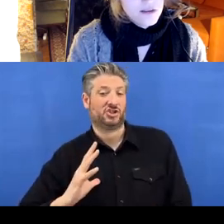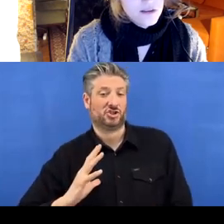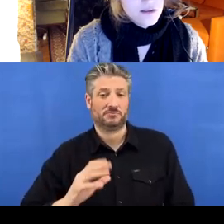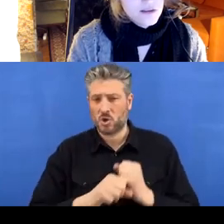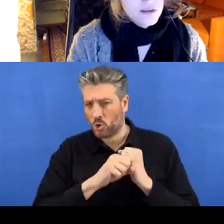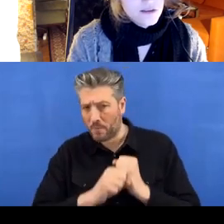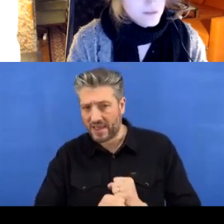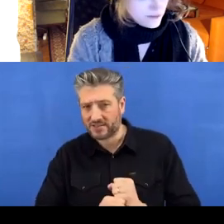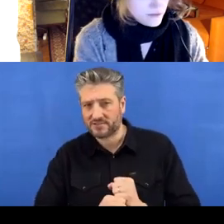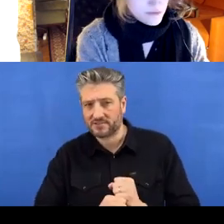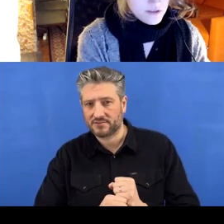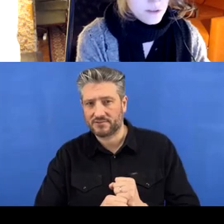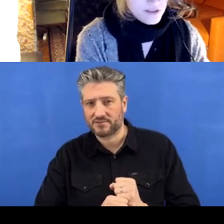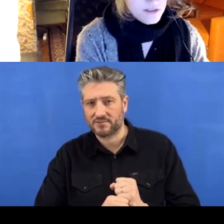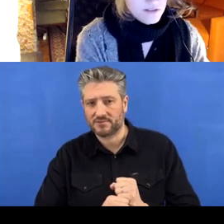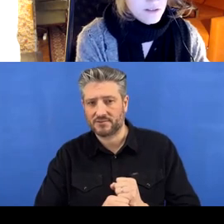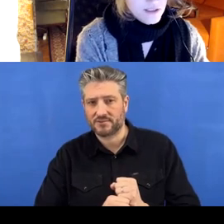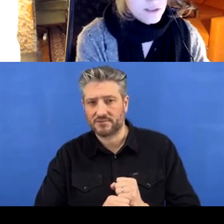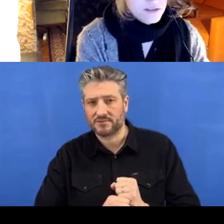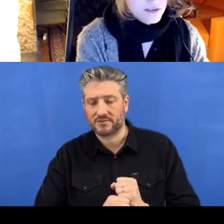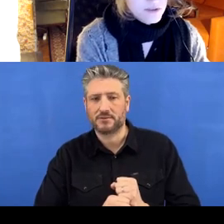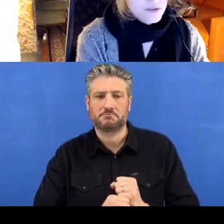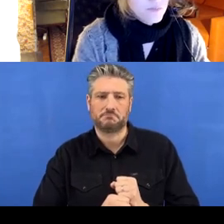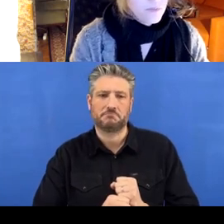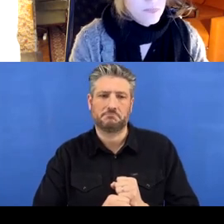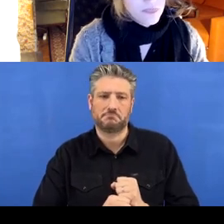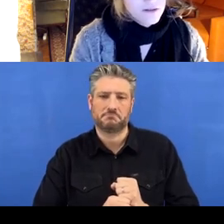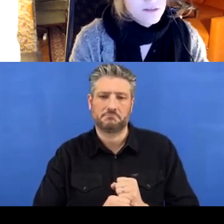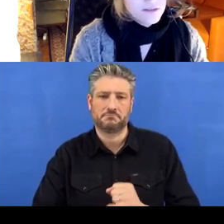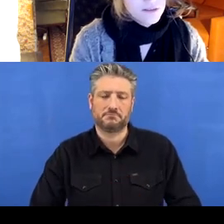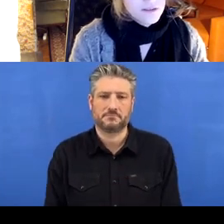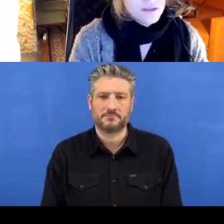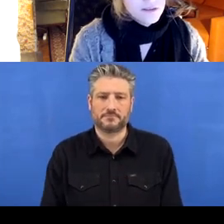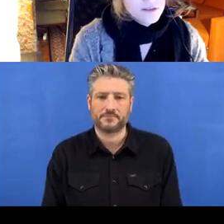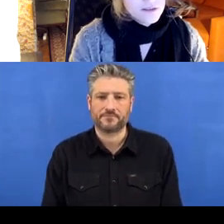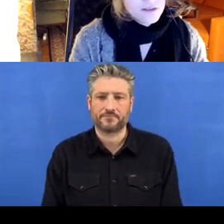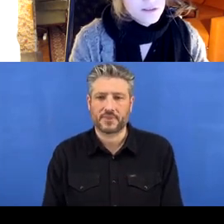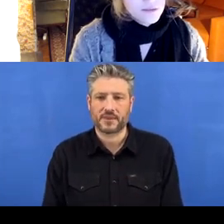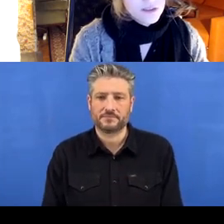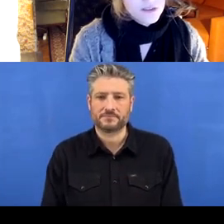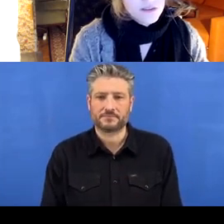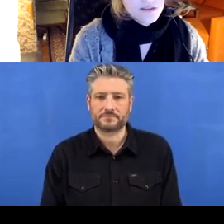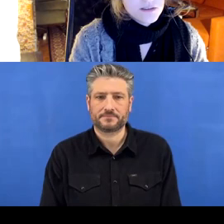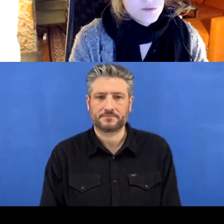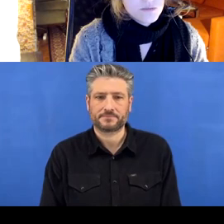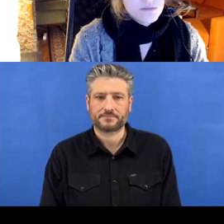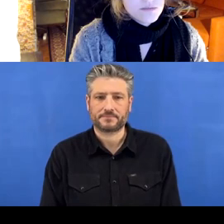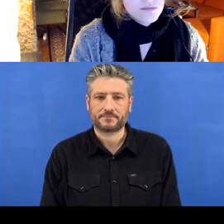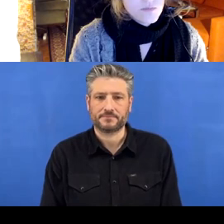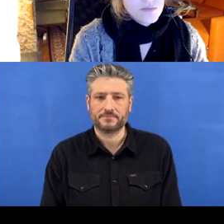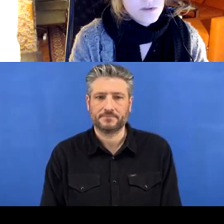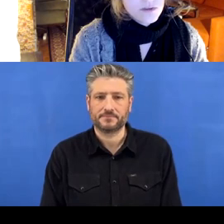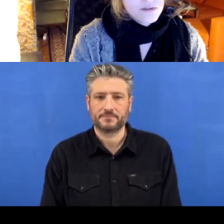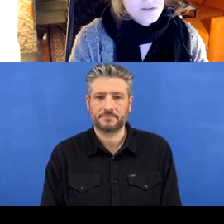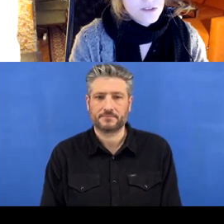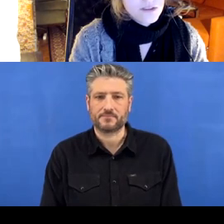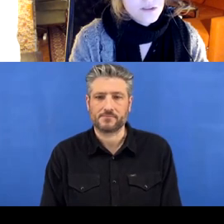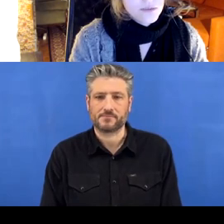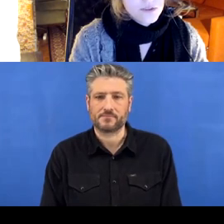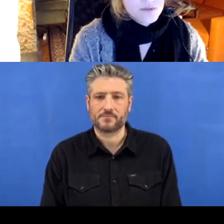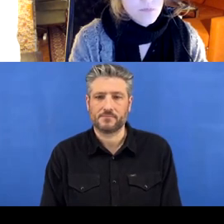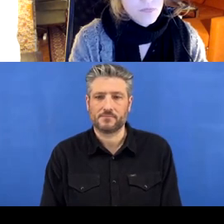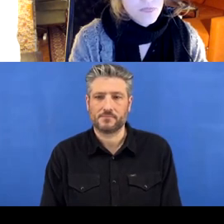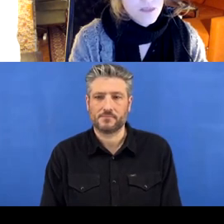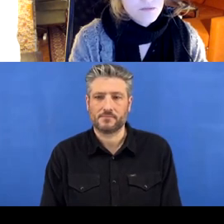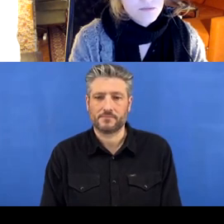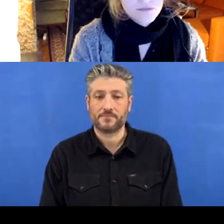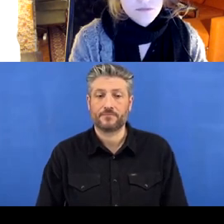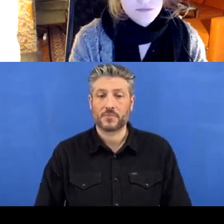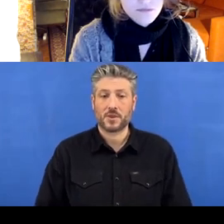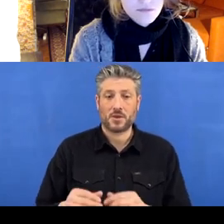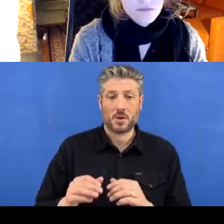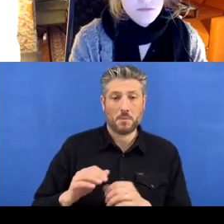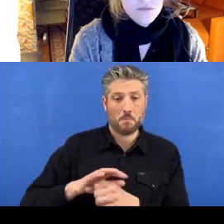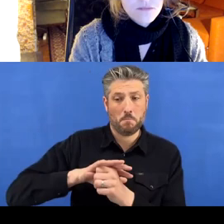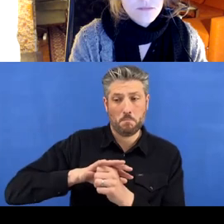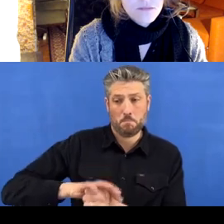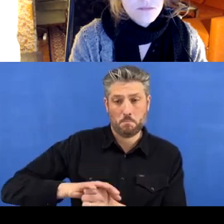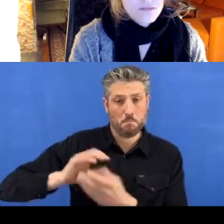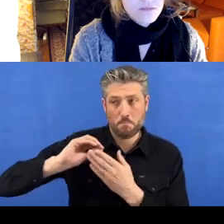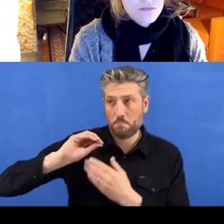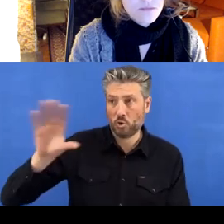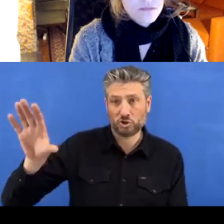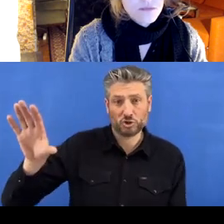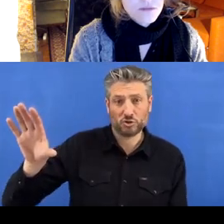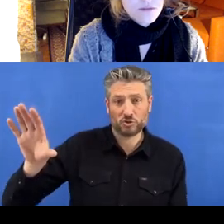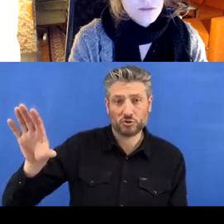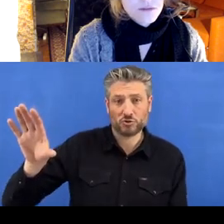I’m gonna write 'adding script', commit it,